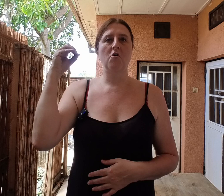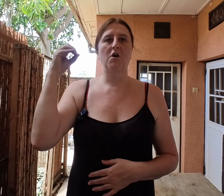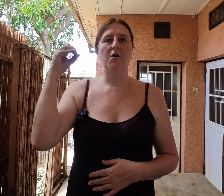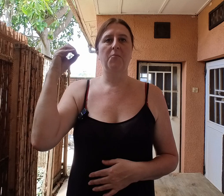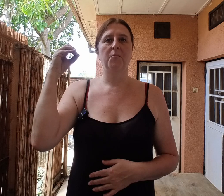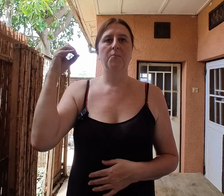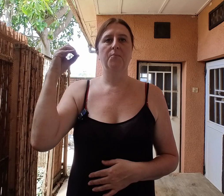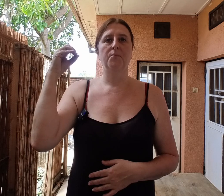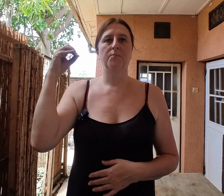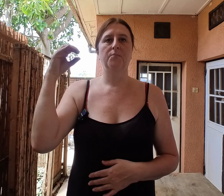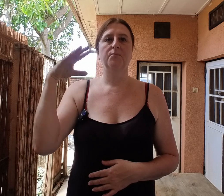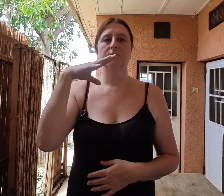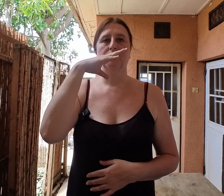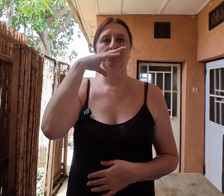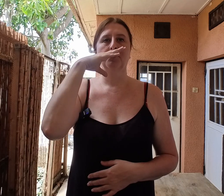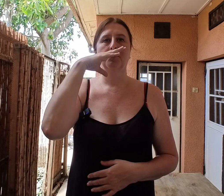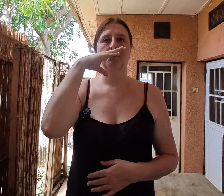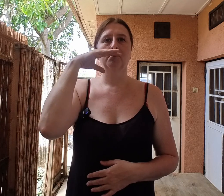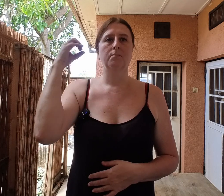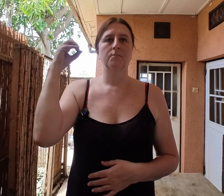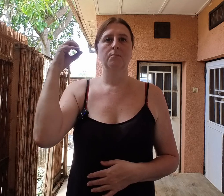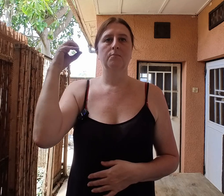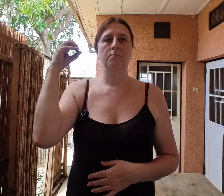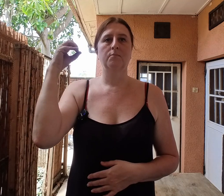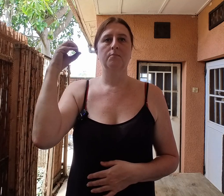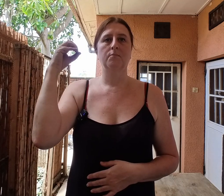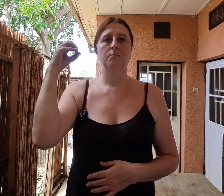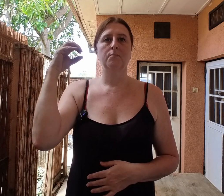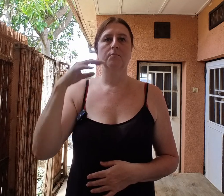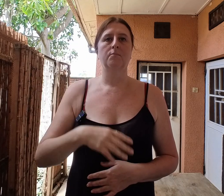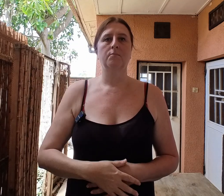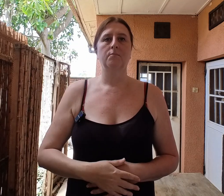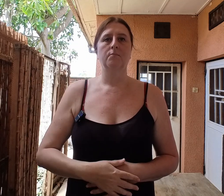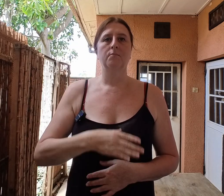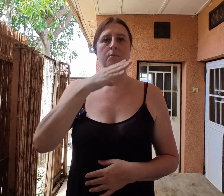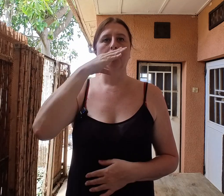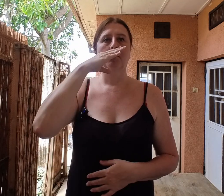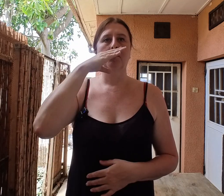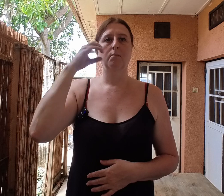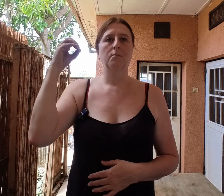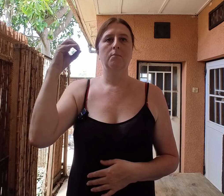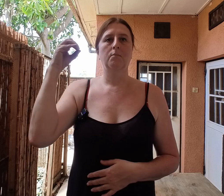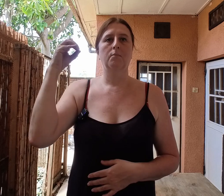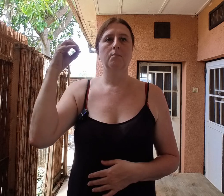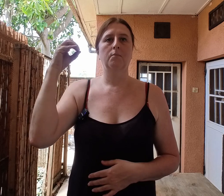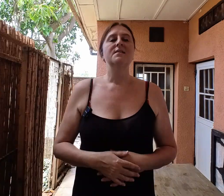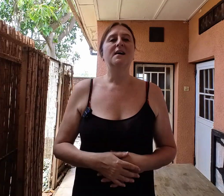Morocco.